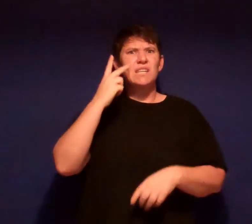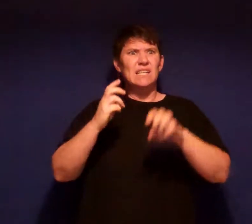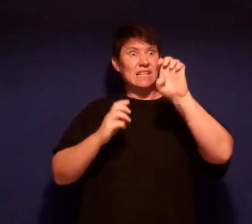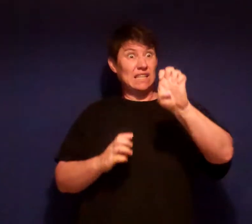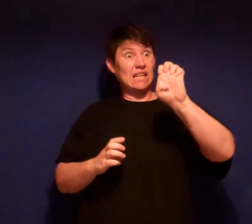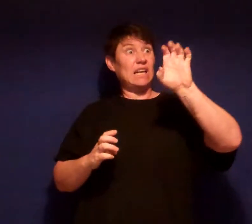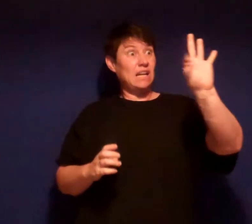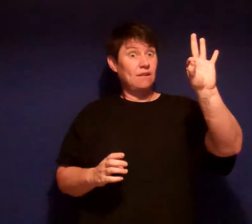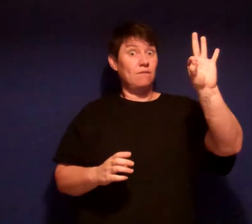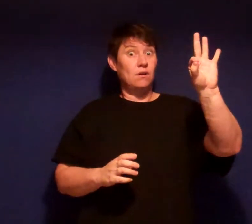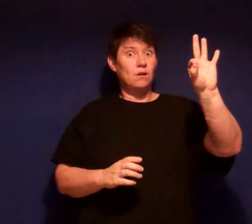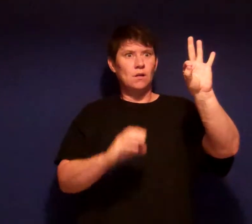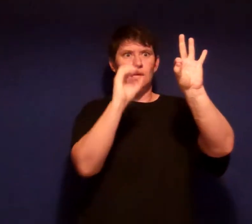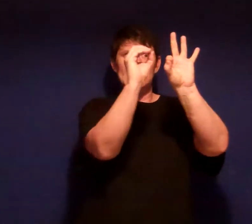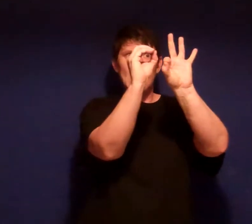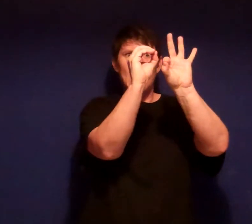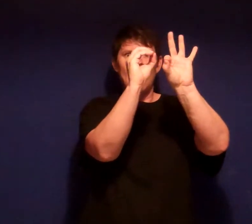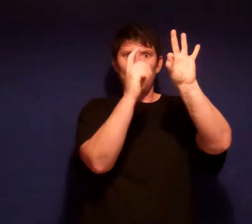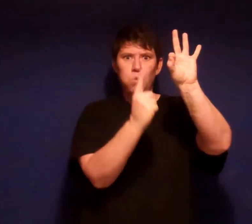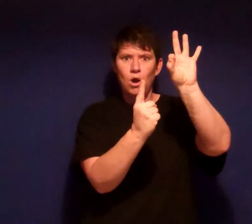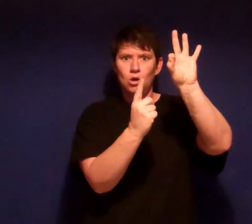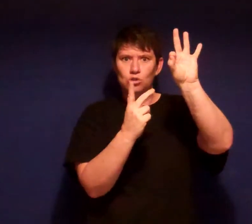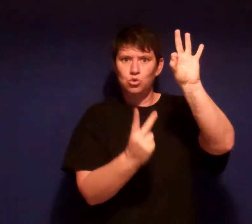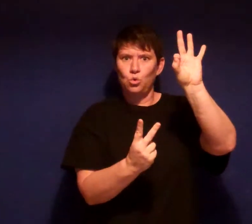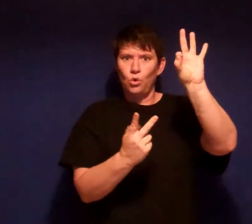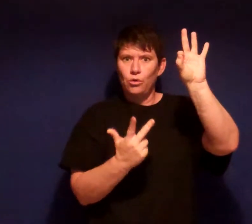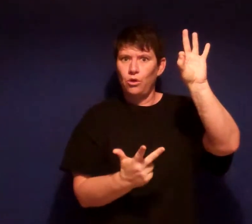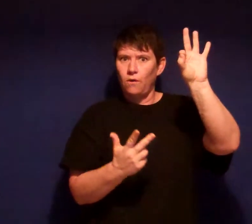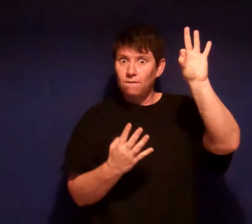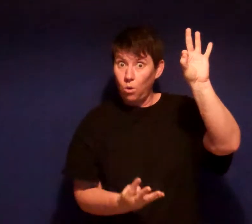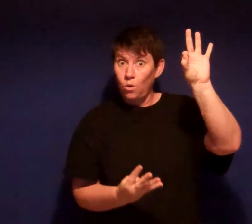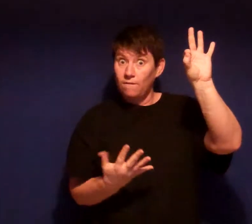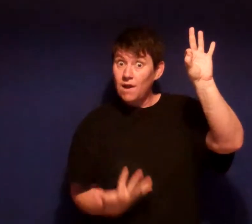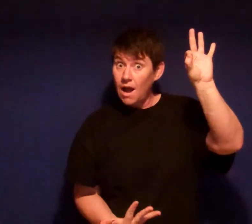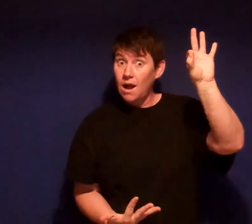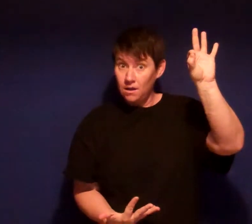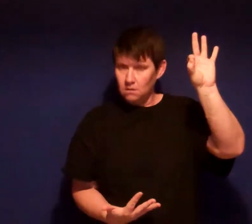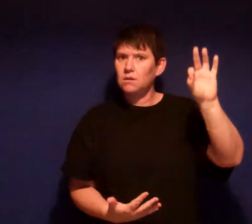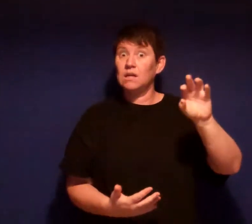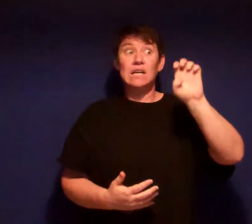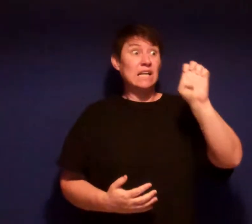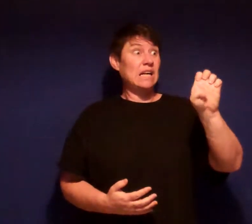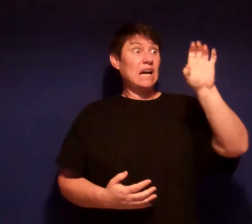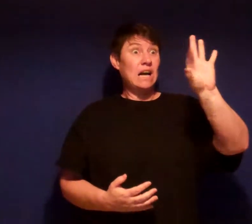You will see the scale listed beginning with EF0 all the way to EF5